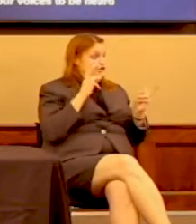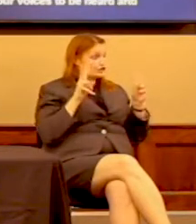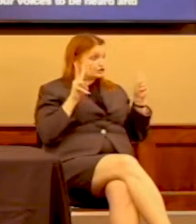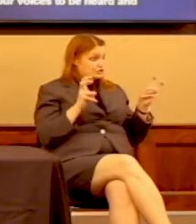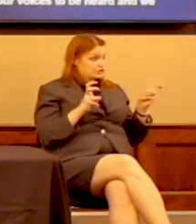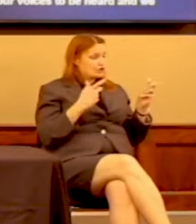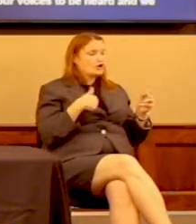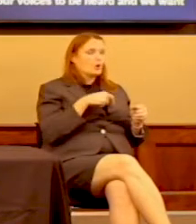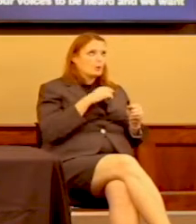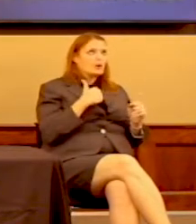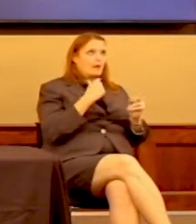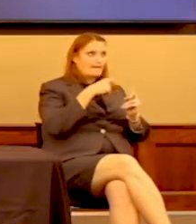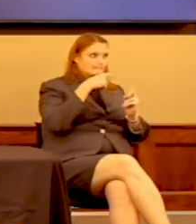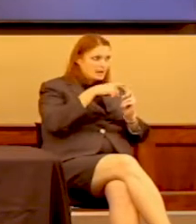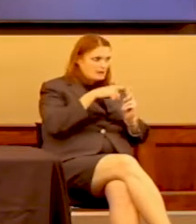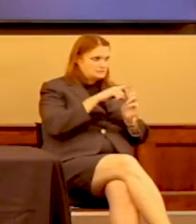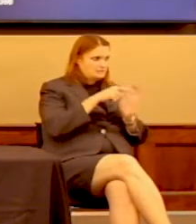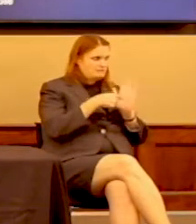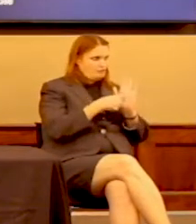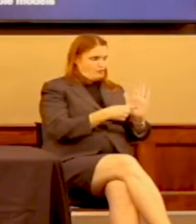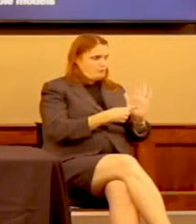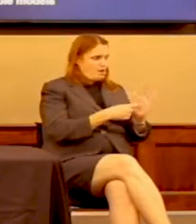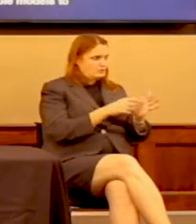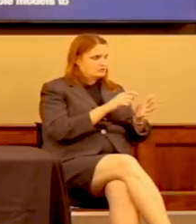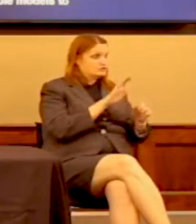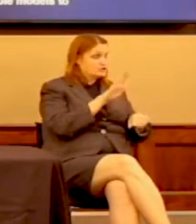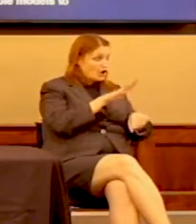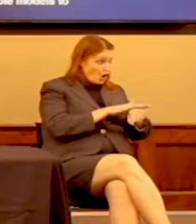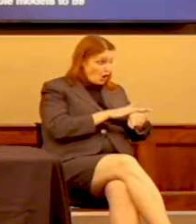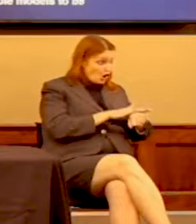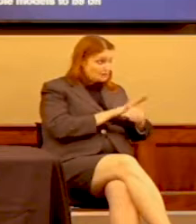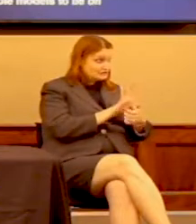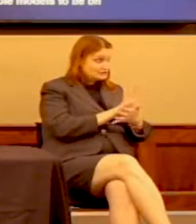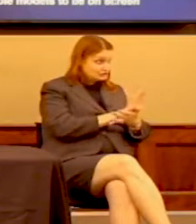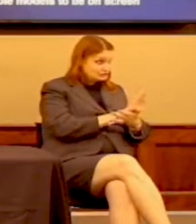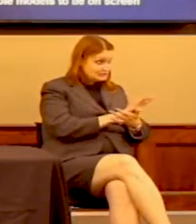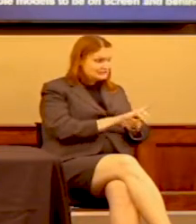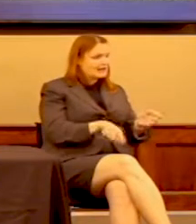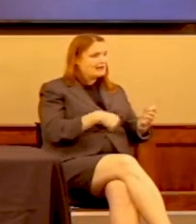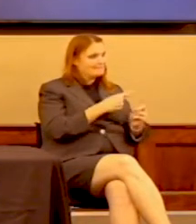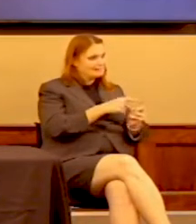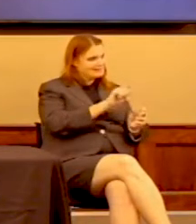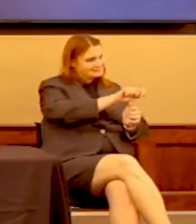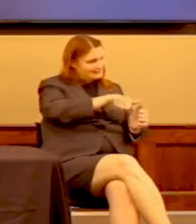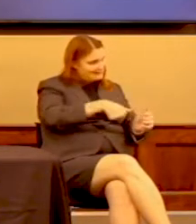models to be on screen and behind the